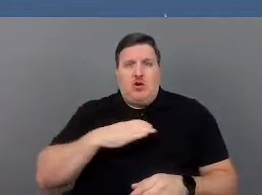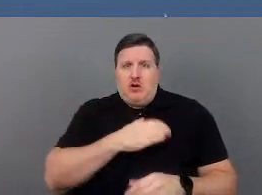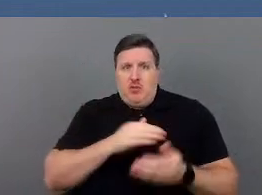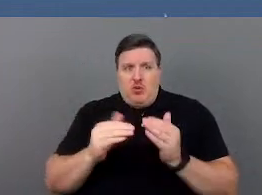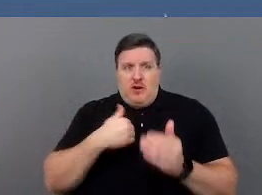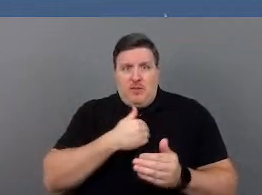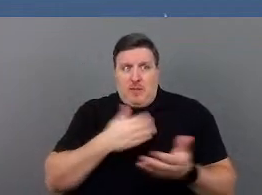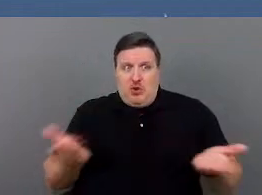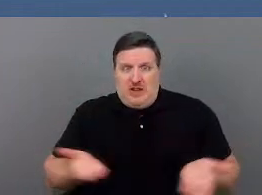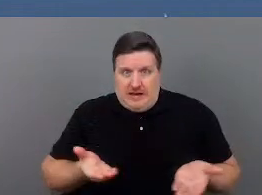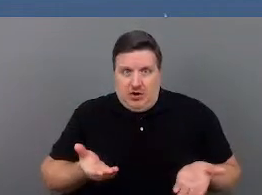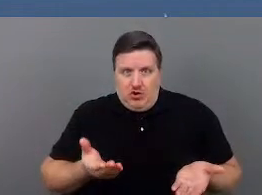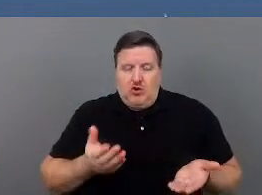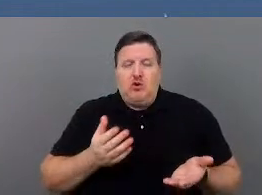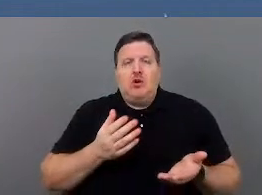BUT AT THE SAME TIME I DID A RIDE ALONG WITH THE M.D.